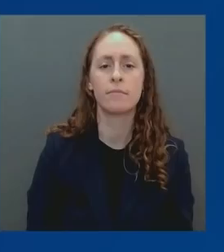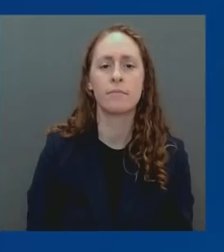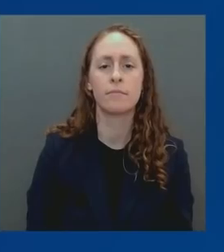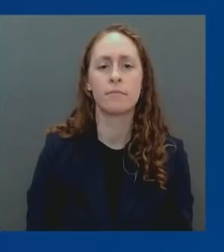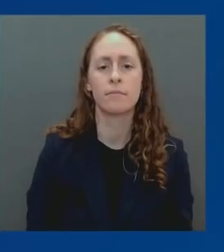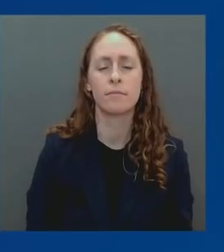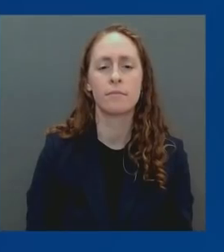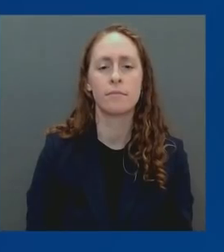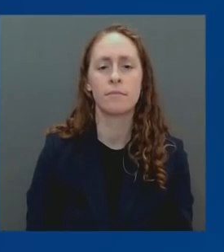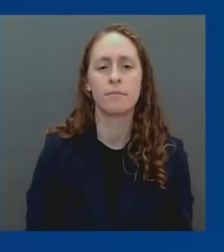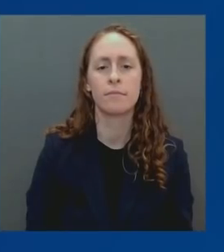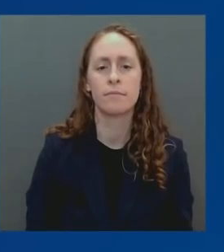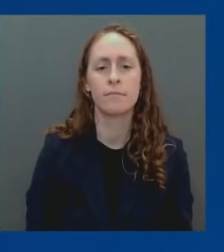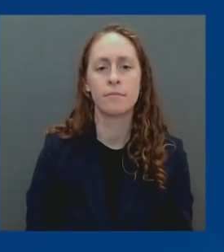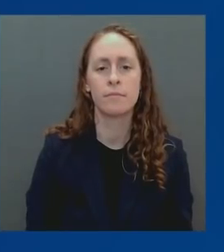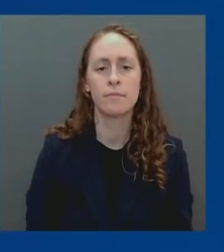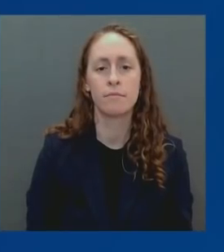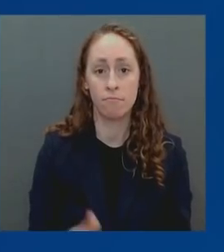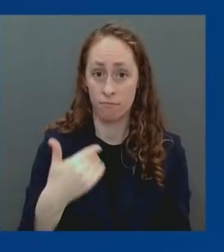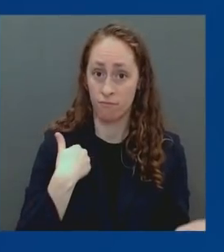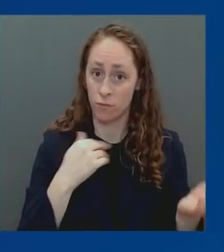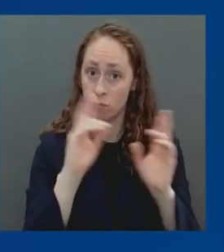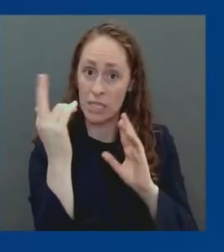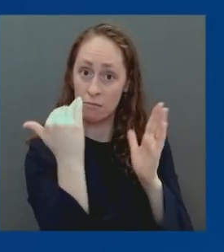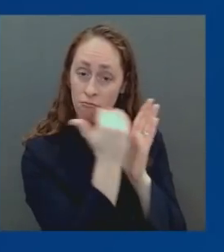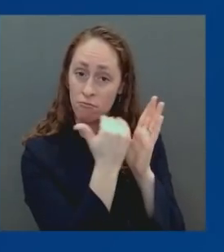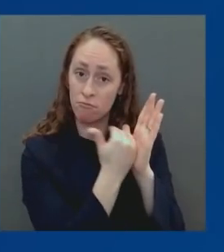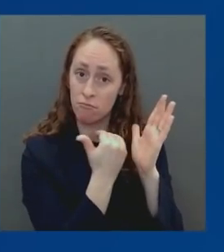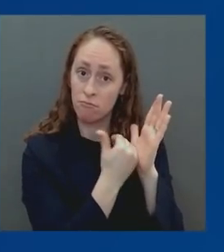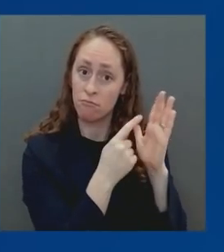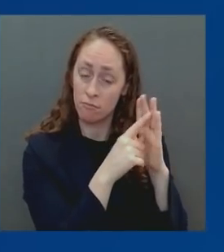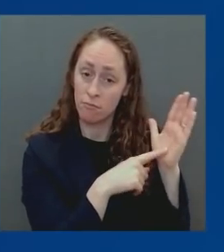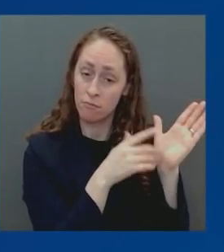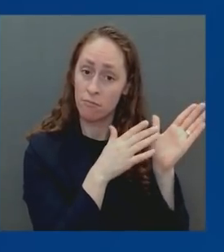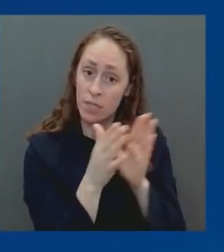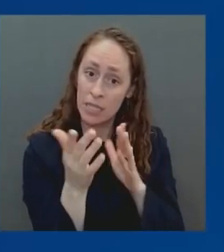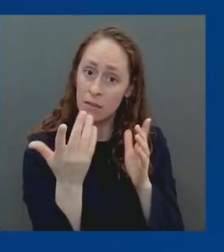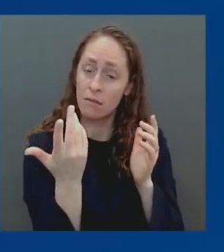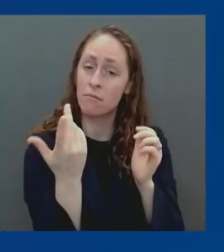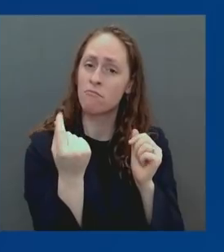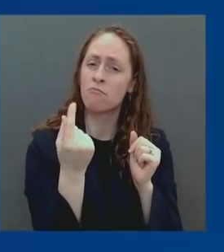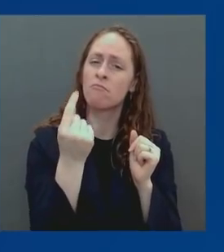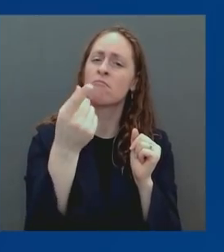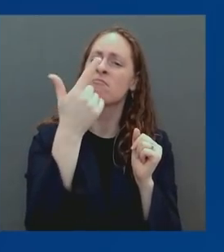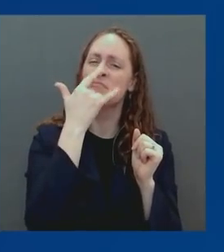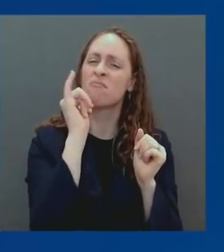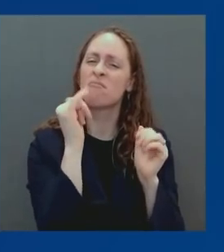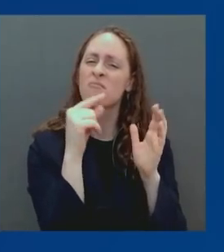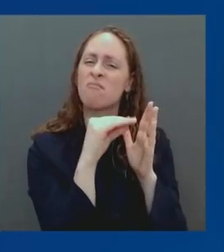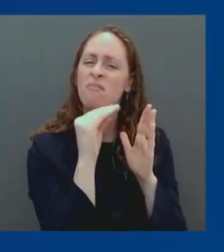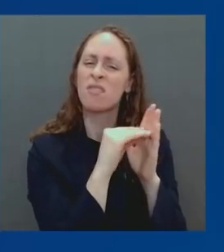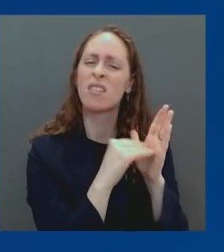And how will that guidance be communicated to state leaders and to the public? Thank you.